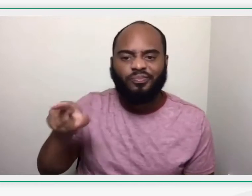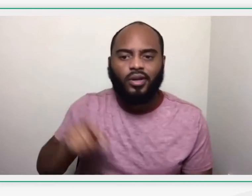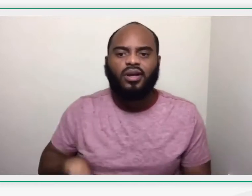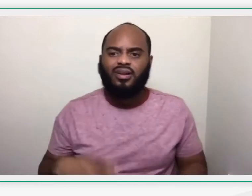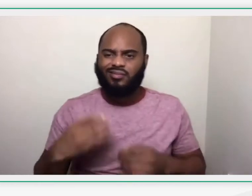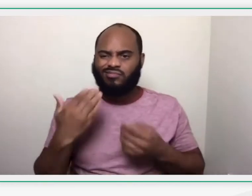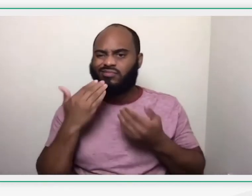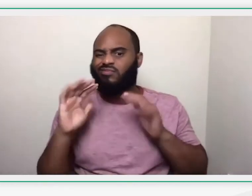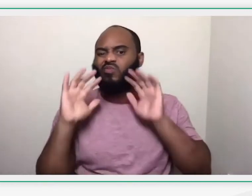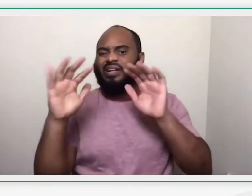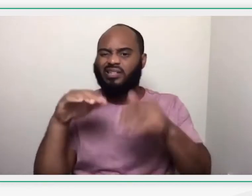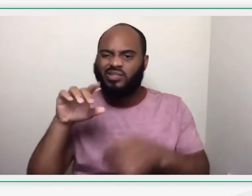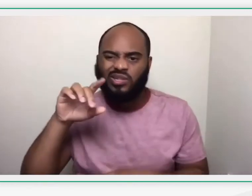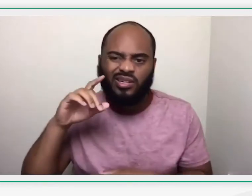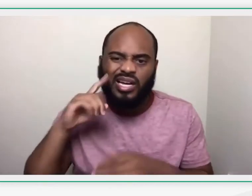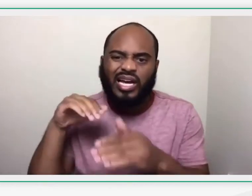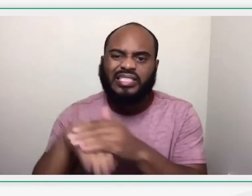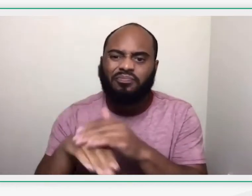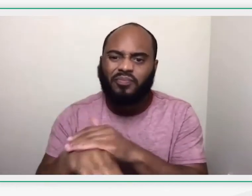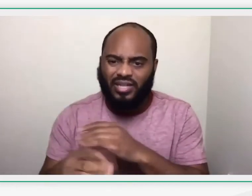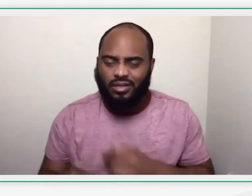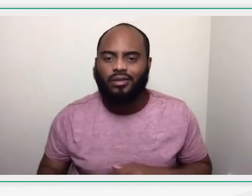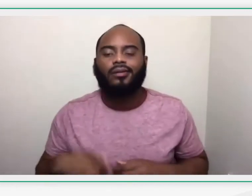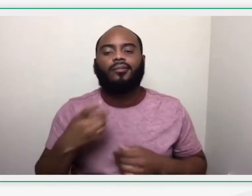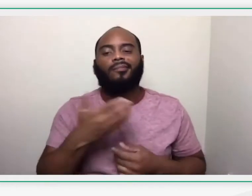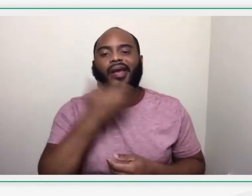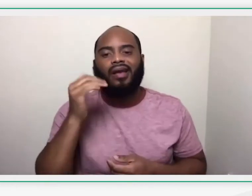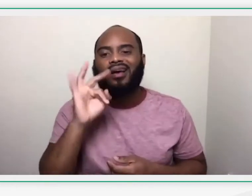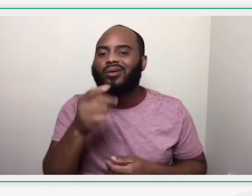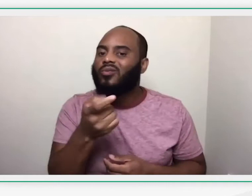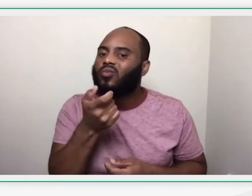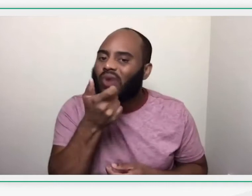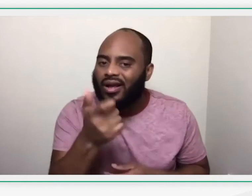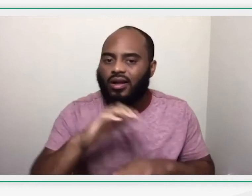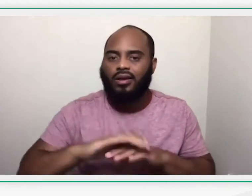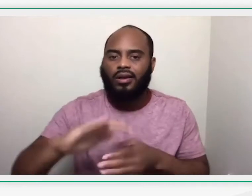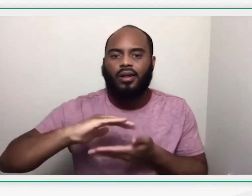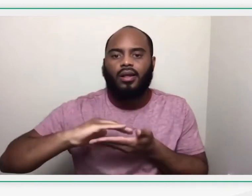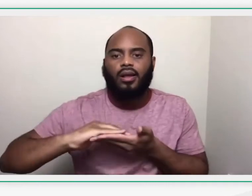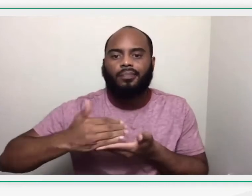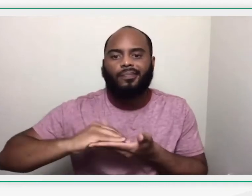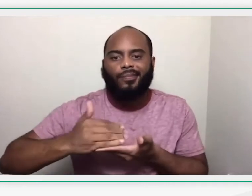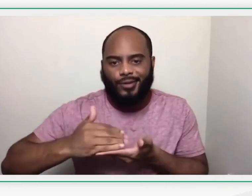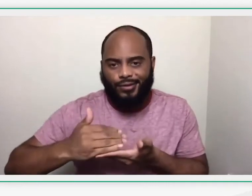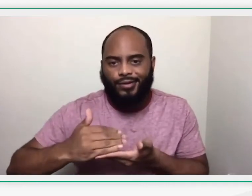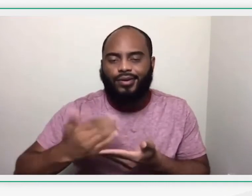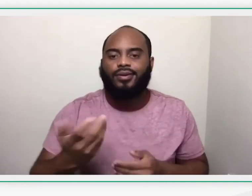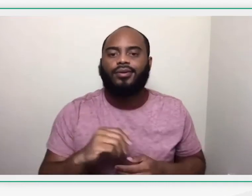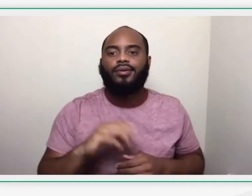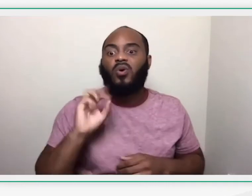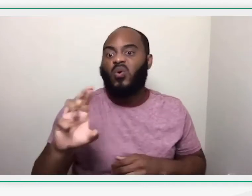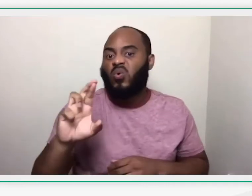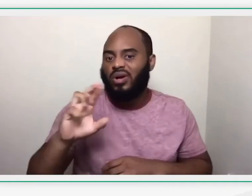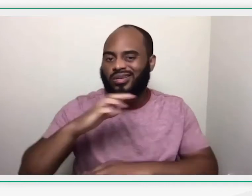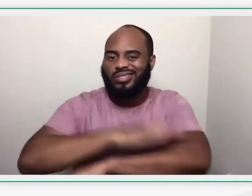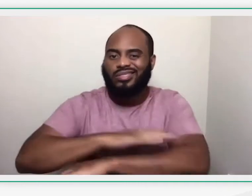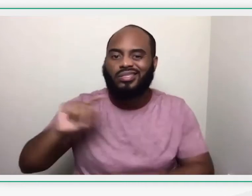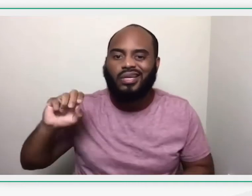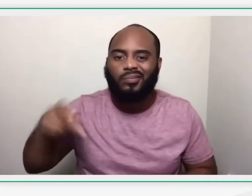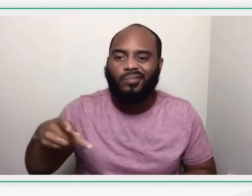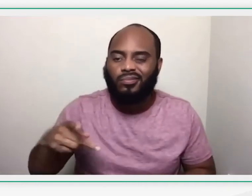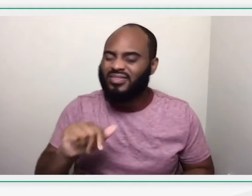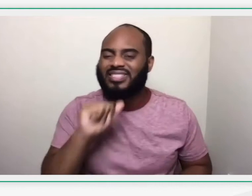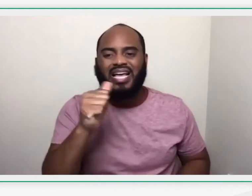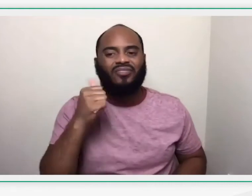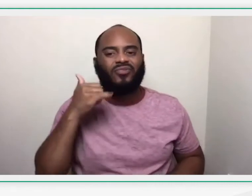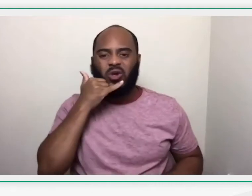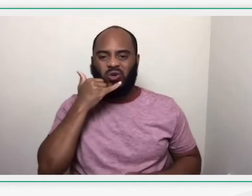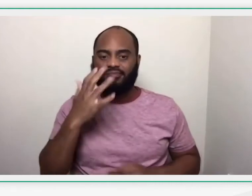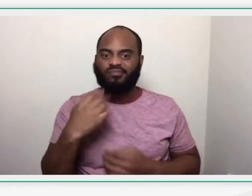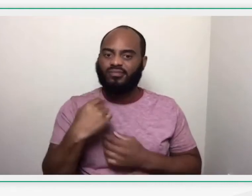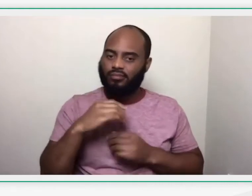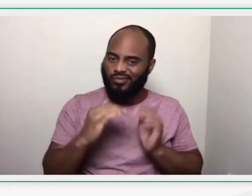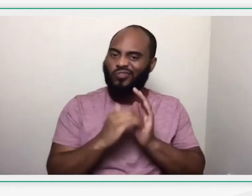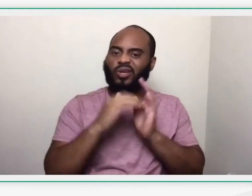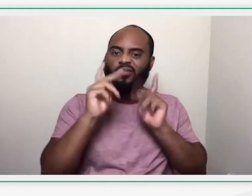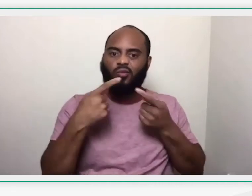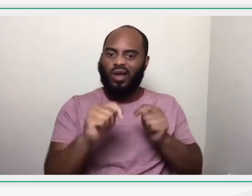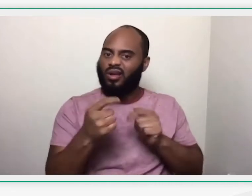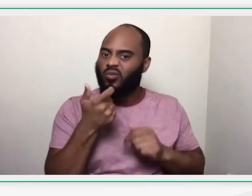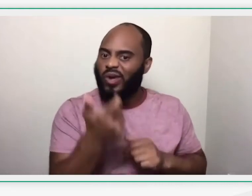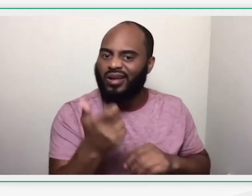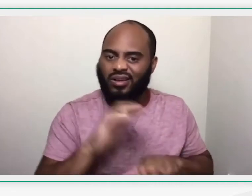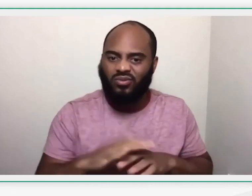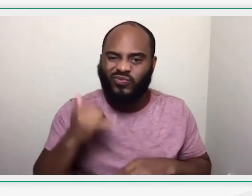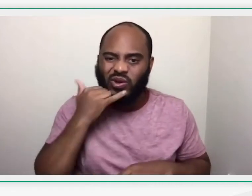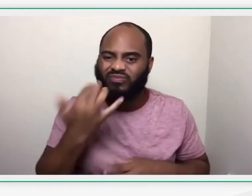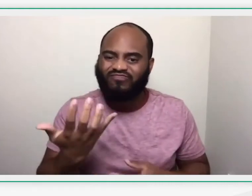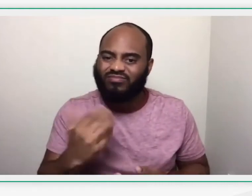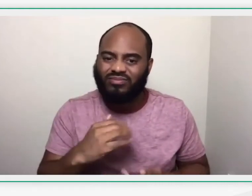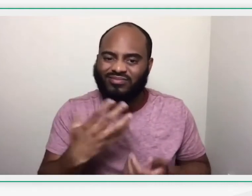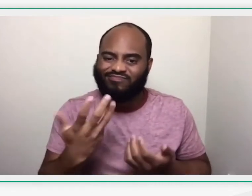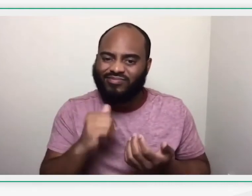The platform we're using today is Zoom. It offers great accessibility, but it's best if viewed via computer, or a laptop, or a desktop. It's not an optimal experience on a cell phone or a mobile phone.